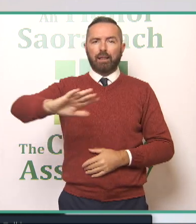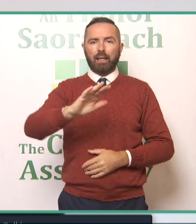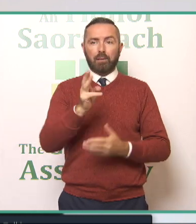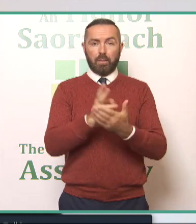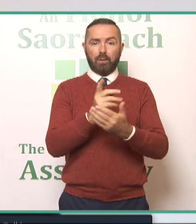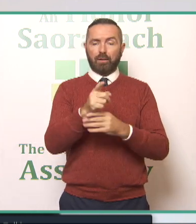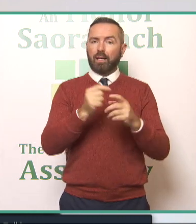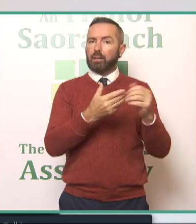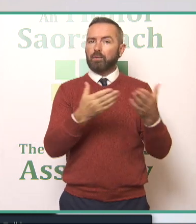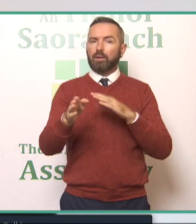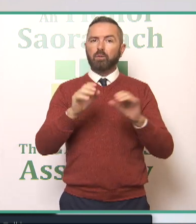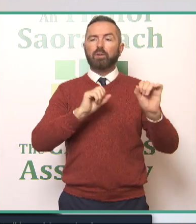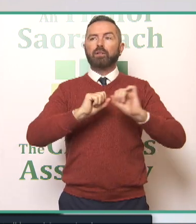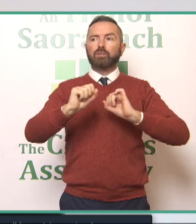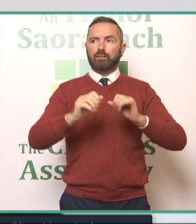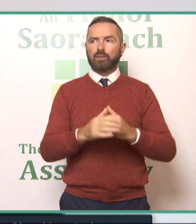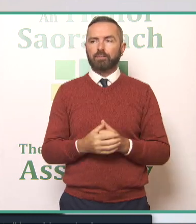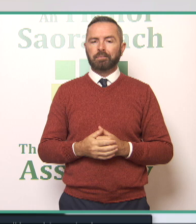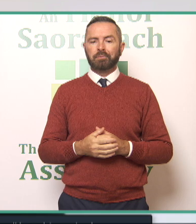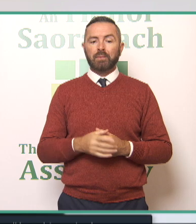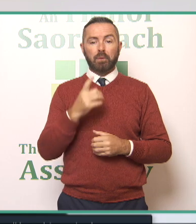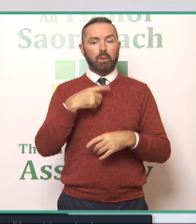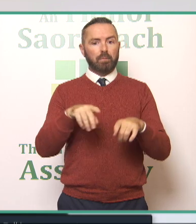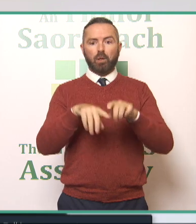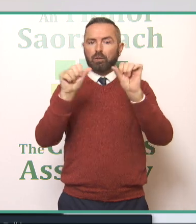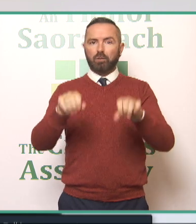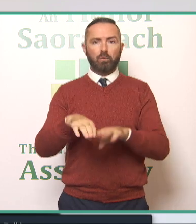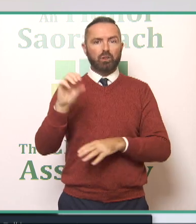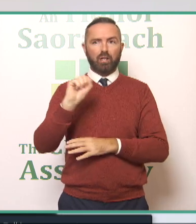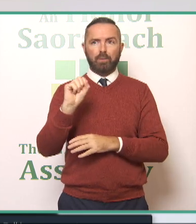provide us with a service but also agreeing with Sheamus and what he has said as well in terms of